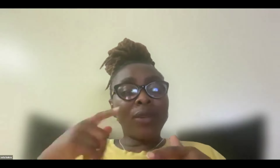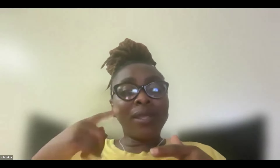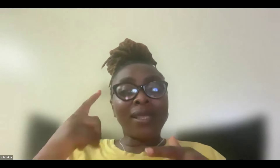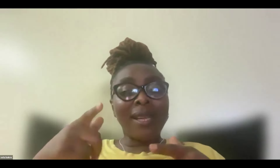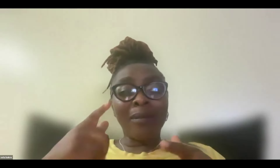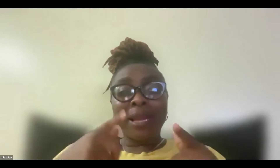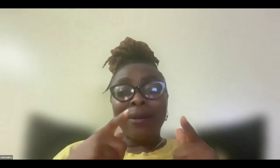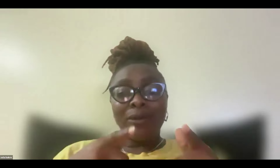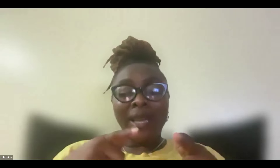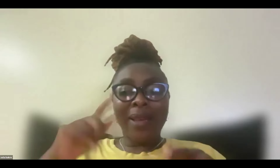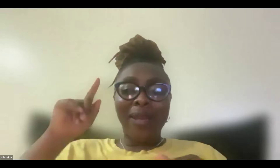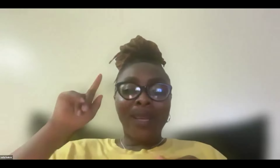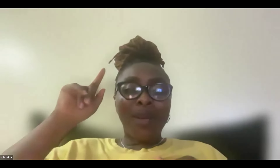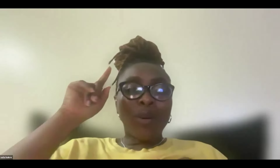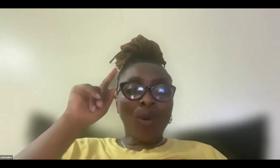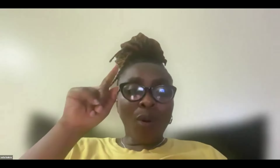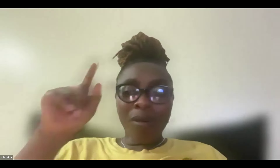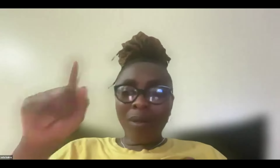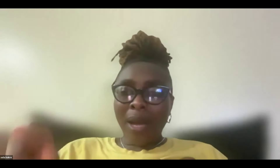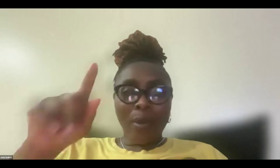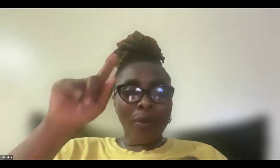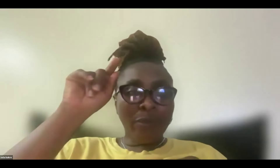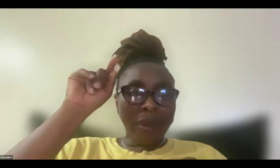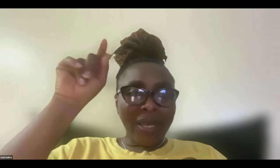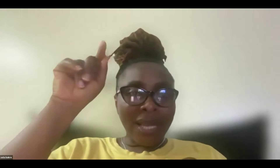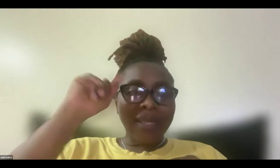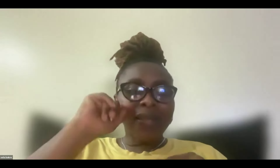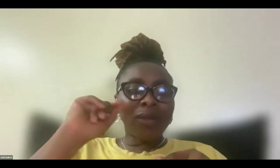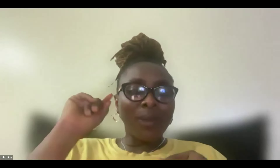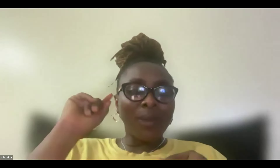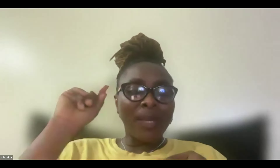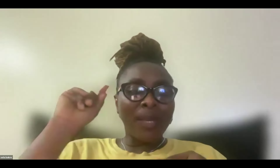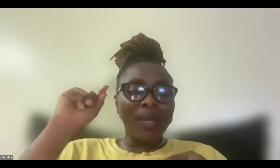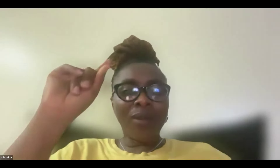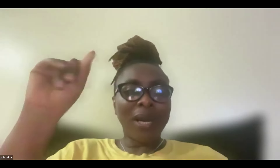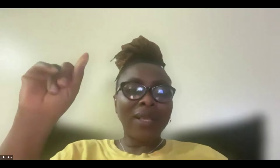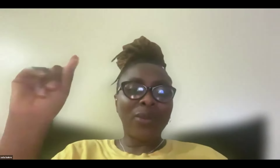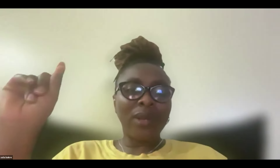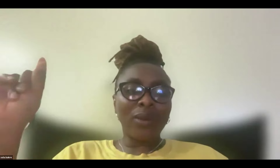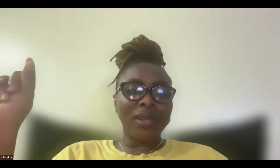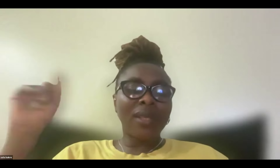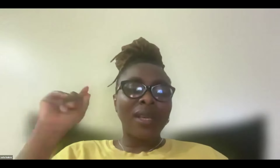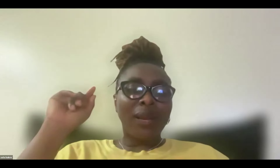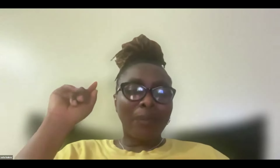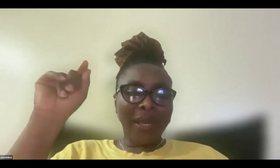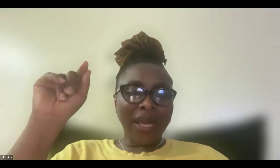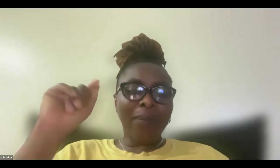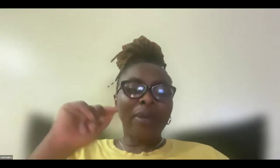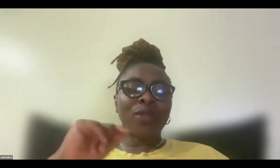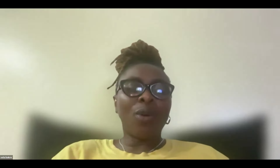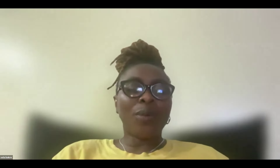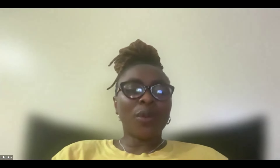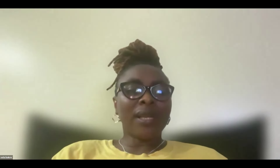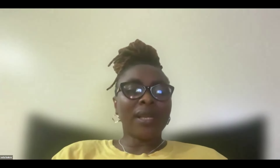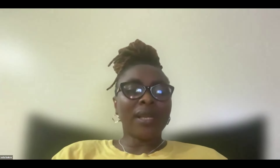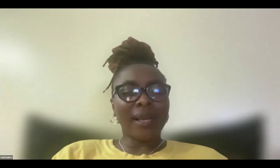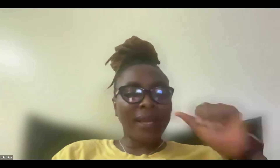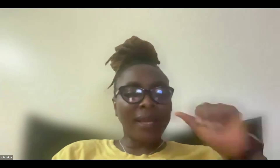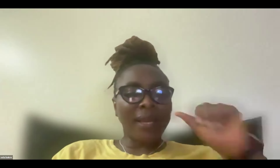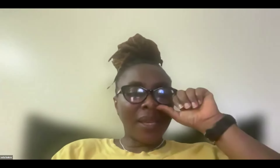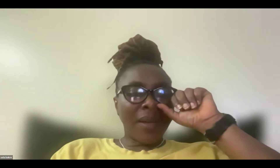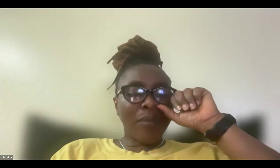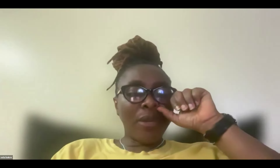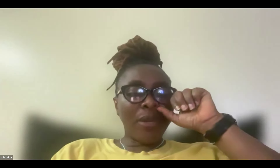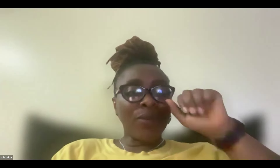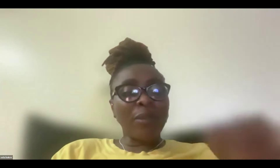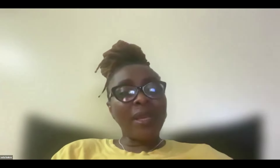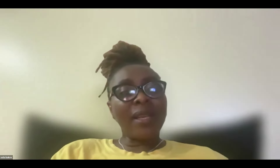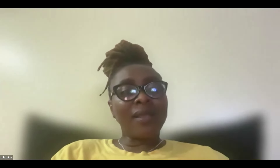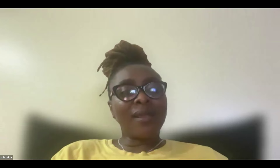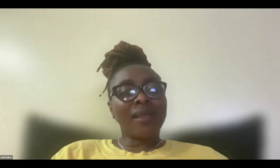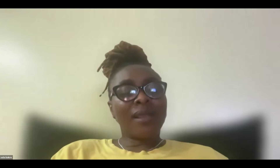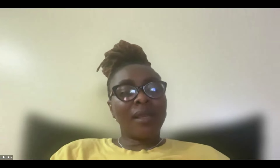sola bakre: are not seeing Madame Funke go above PIN that, do the 3, look at the 3 dots, PIN her picture up so you can see her clearly. Beatrice. Phoebe is